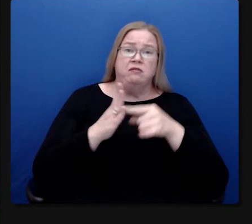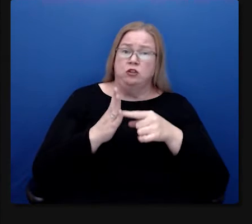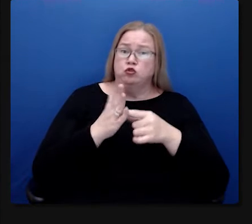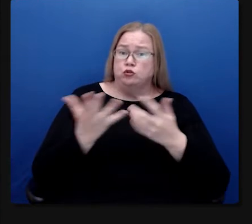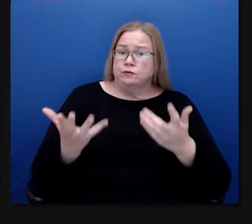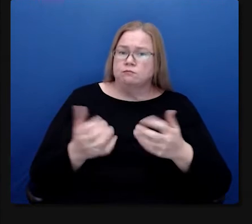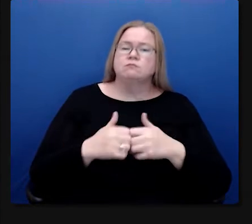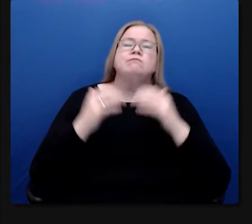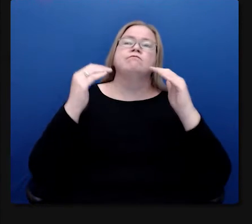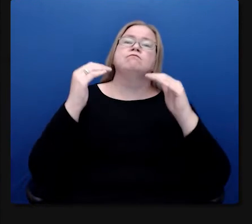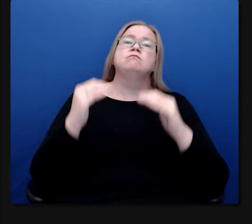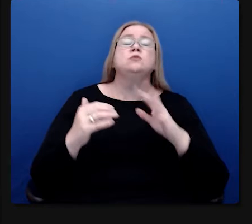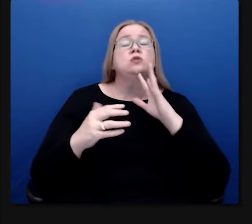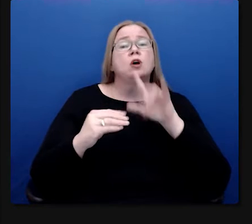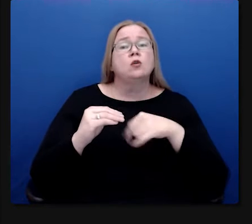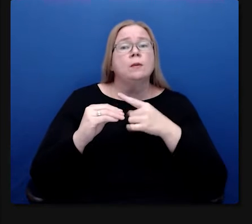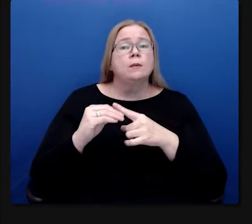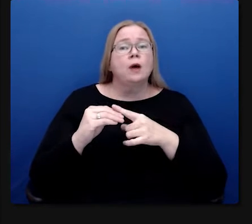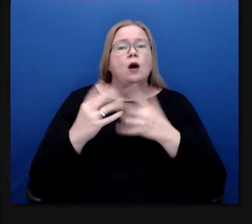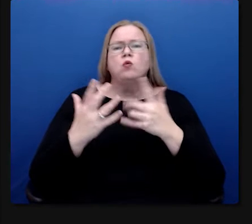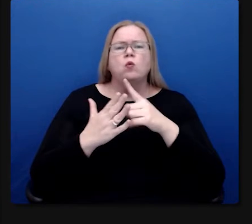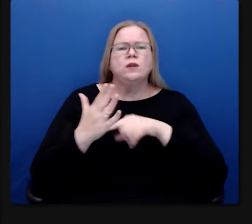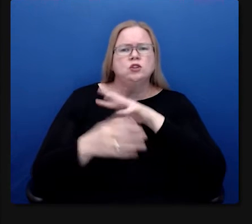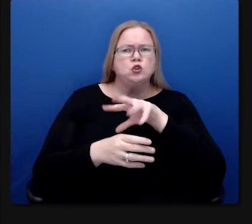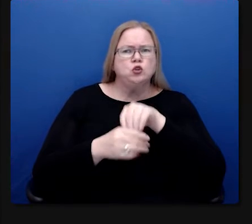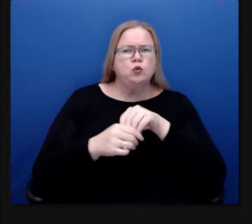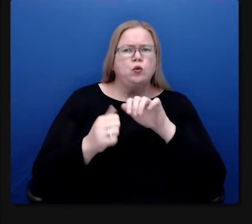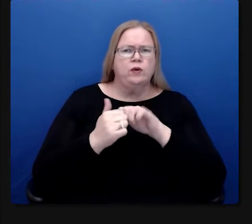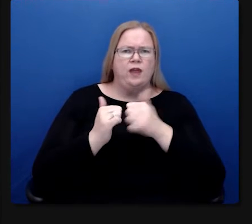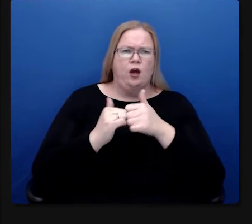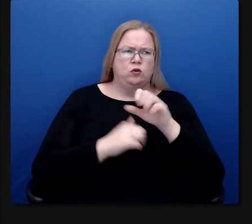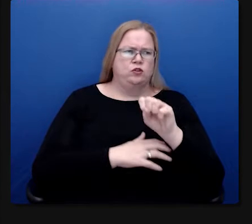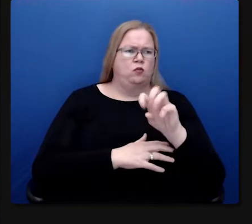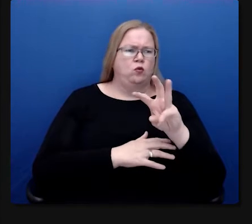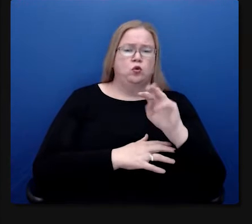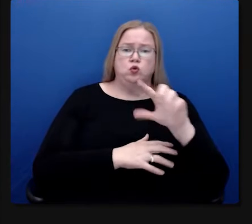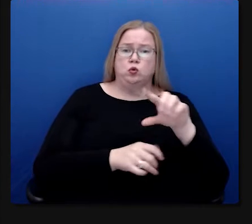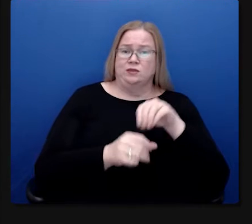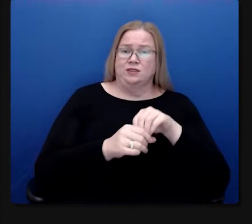Next, we'll be going to talk about what's included in the way of software and tools within the Virtual Machine.